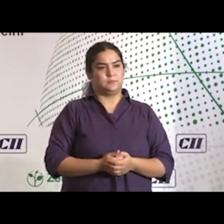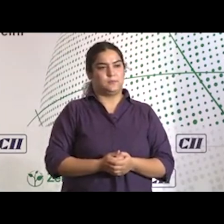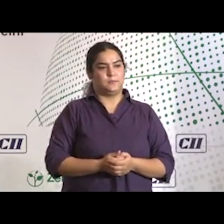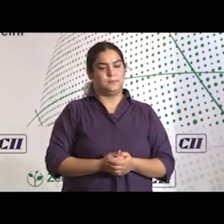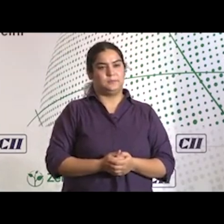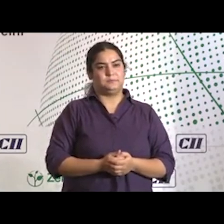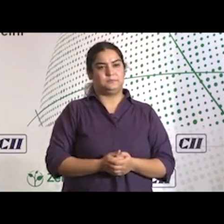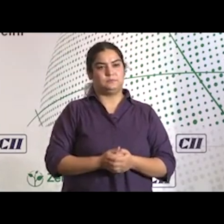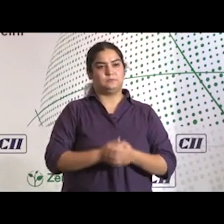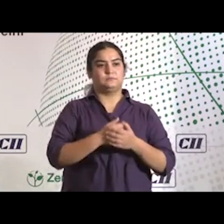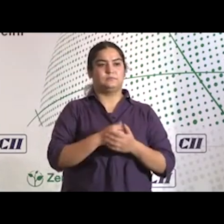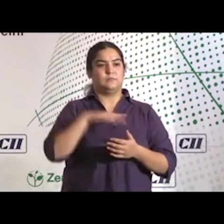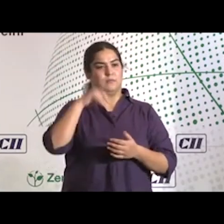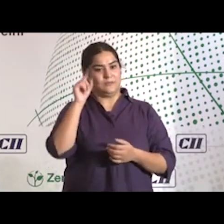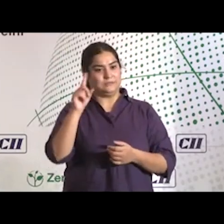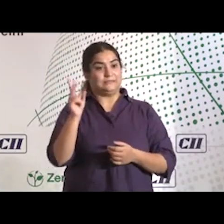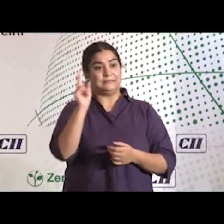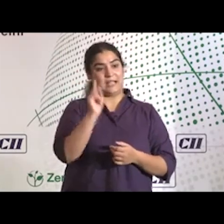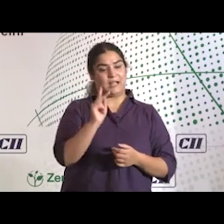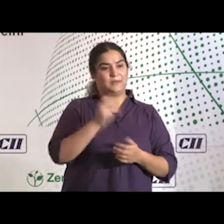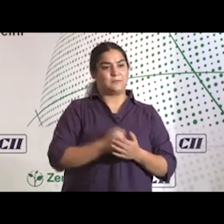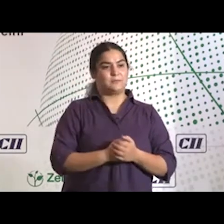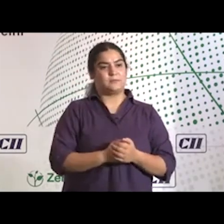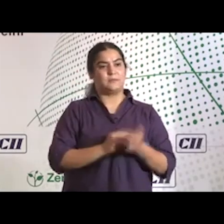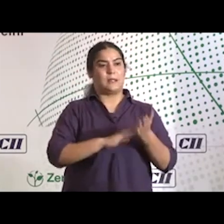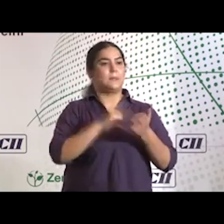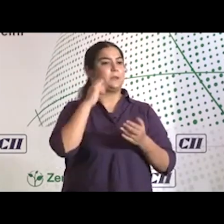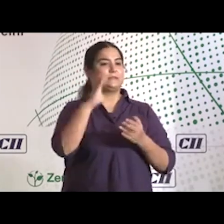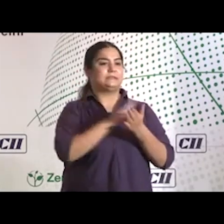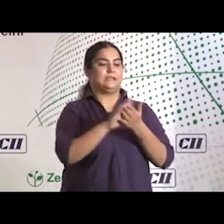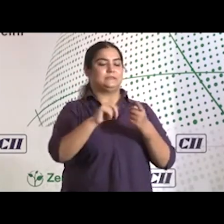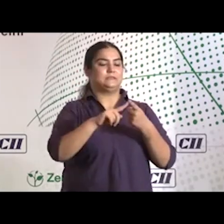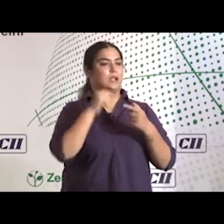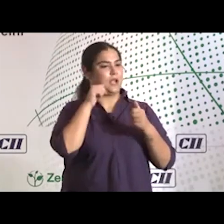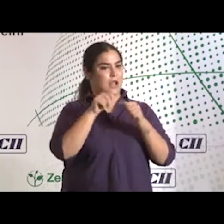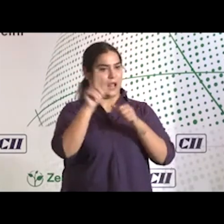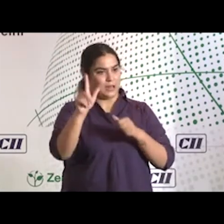we have Mr. Michael Pham back,